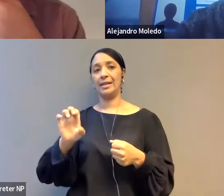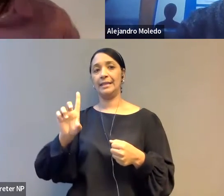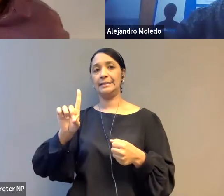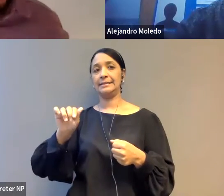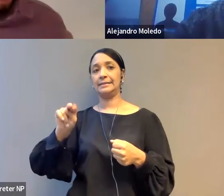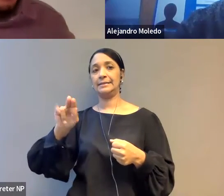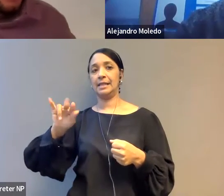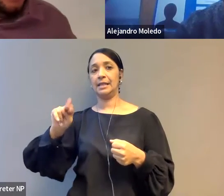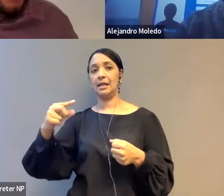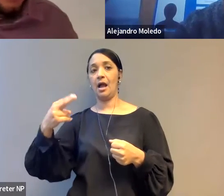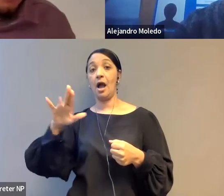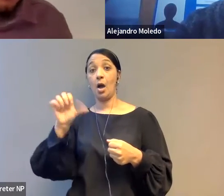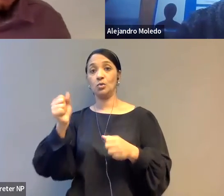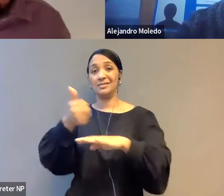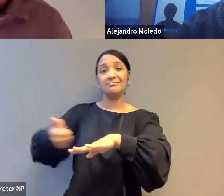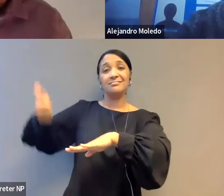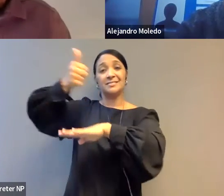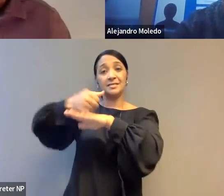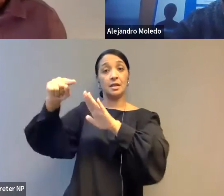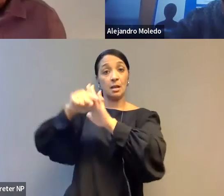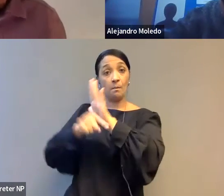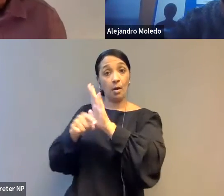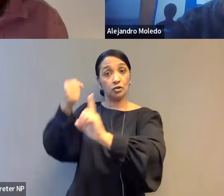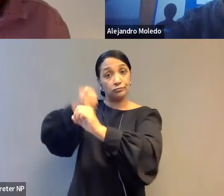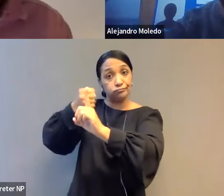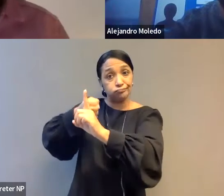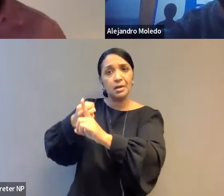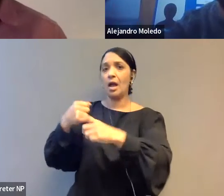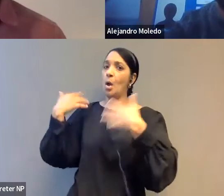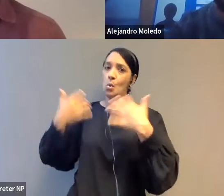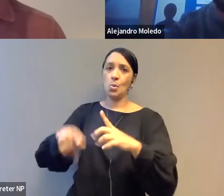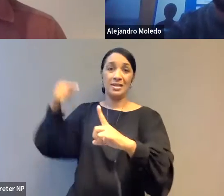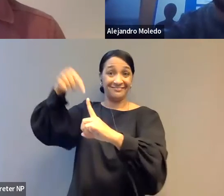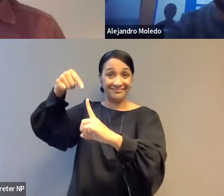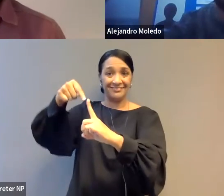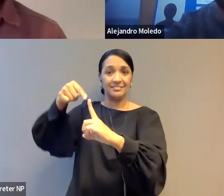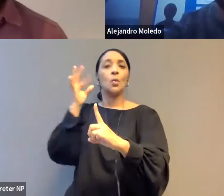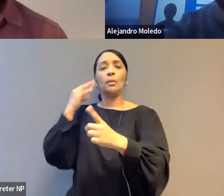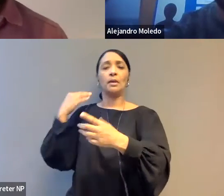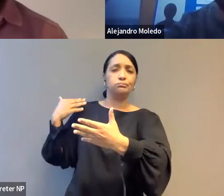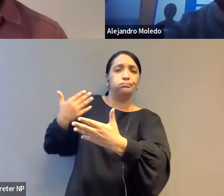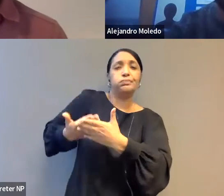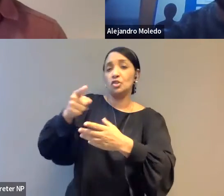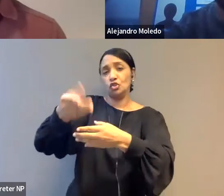has been campaigning for the Disability Card all these years and she is the expert on this matter,